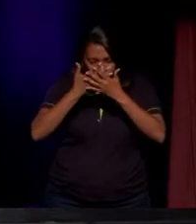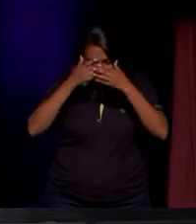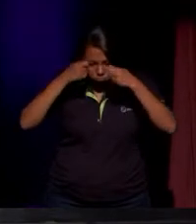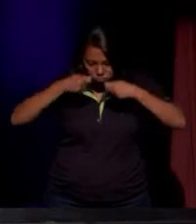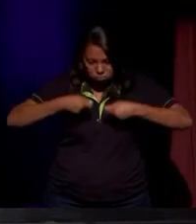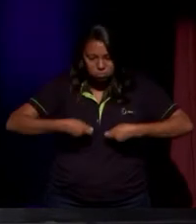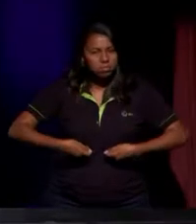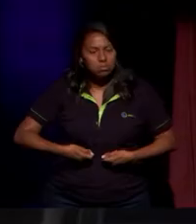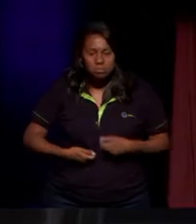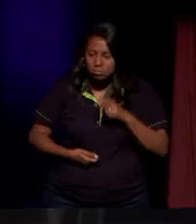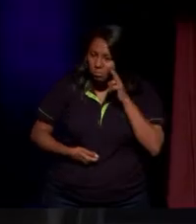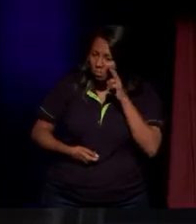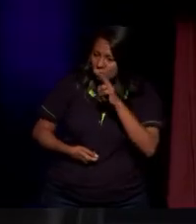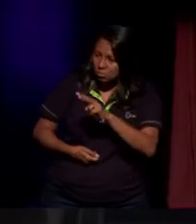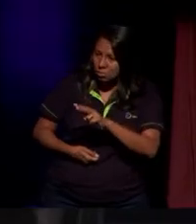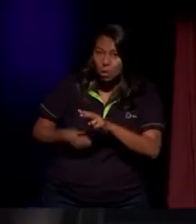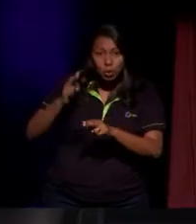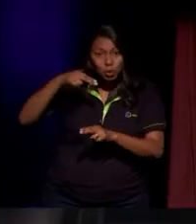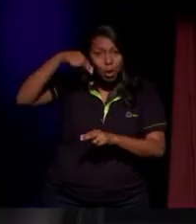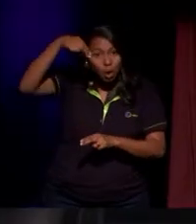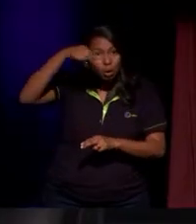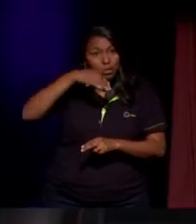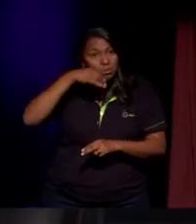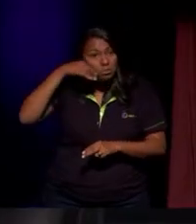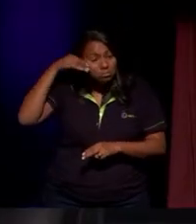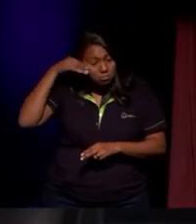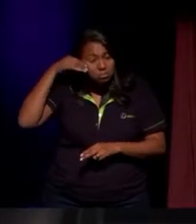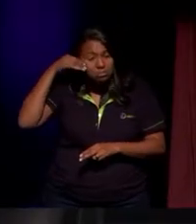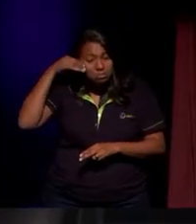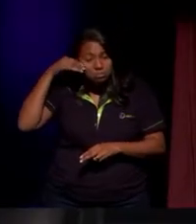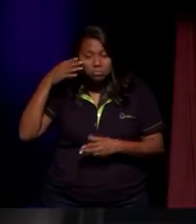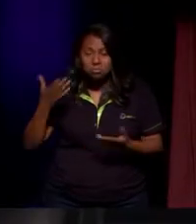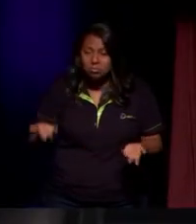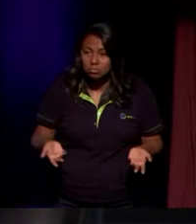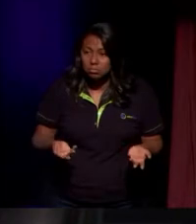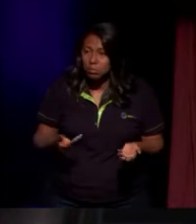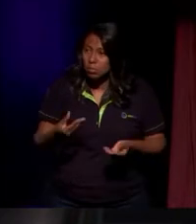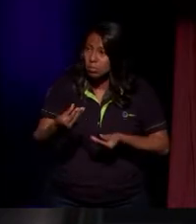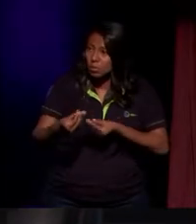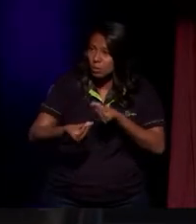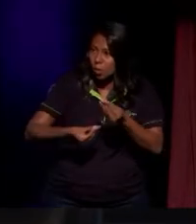precisely in the north of Mozambique. So how do these issues of culture,